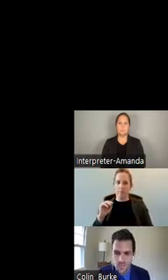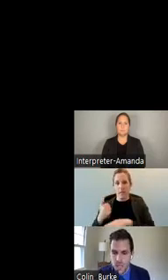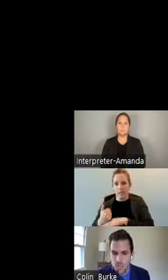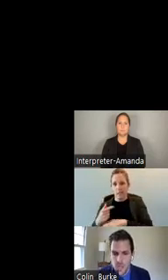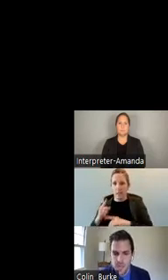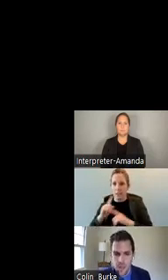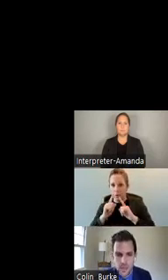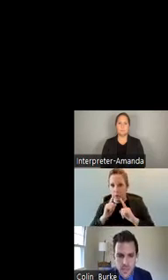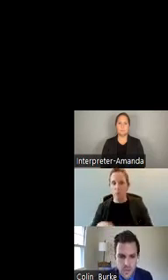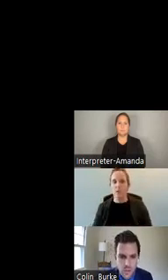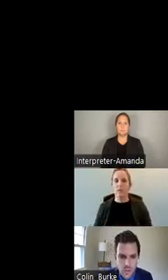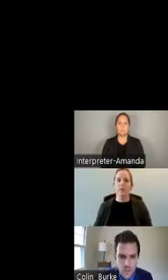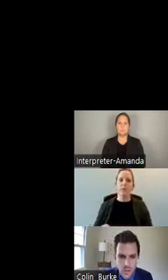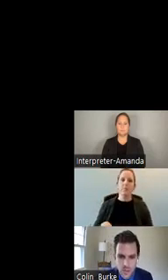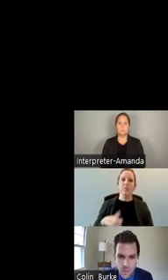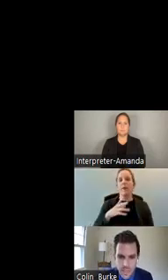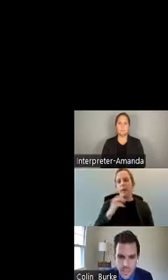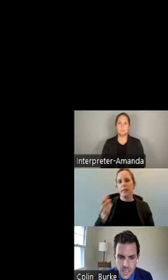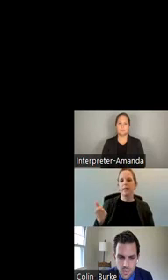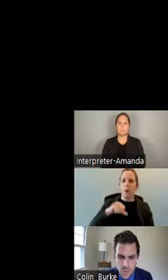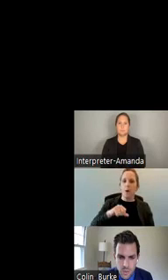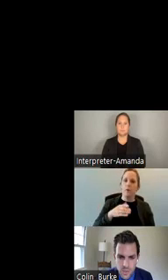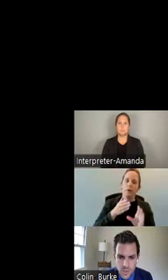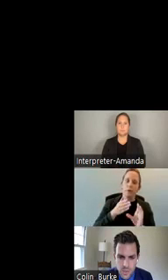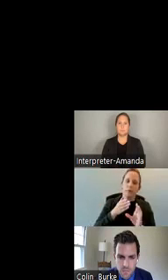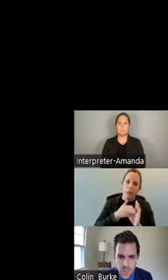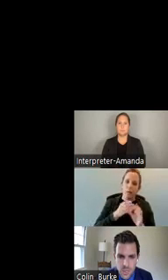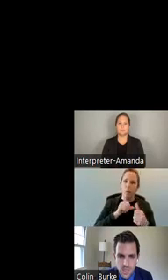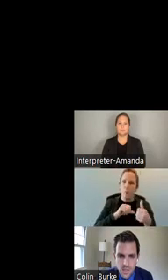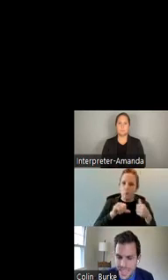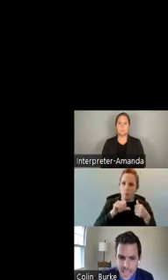got a range of other psychosocial survey data as well that we were interested in so I think